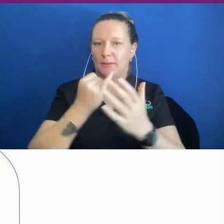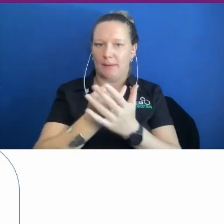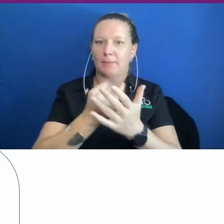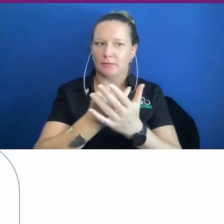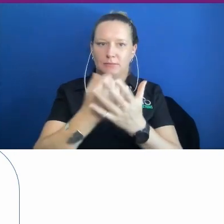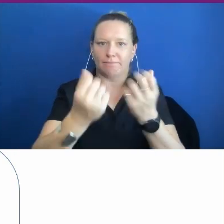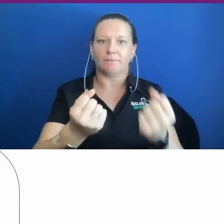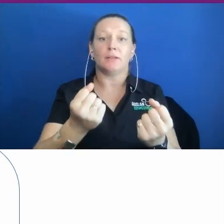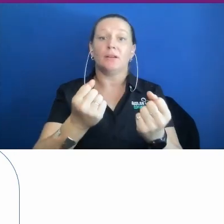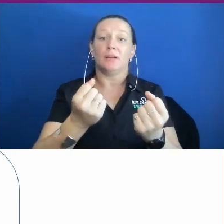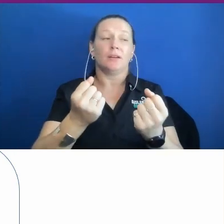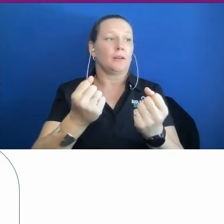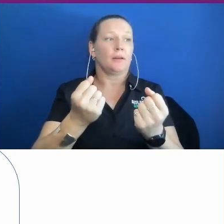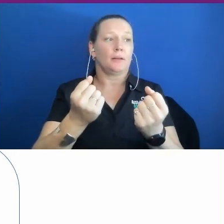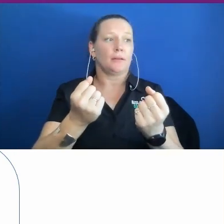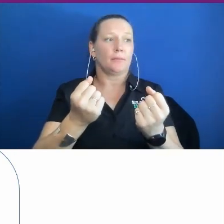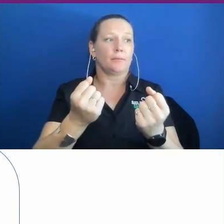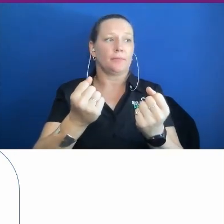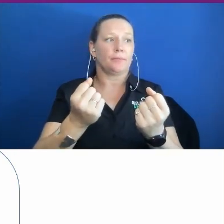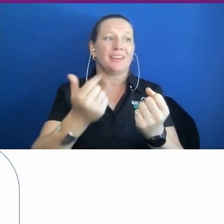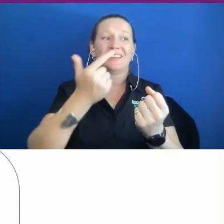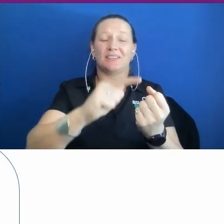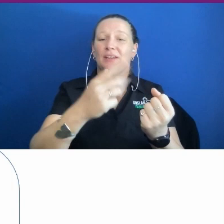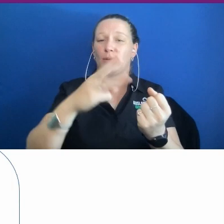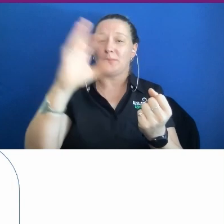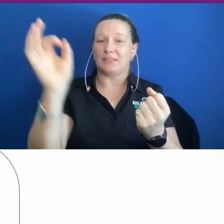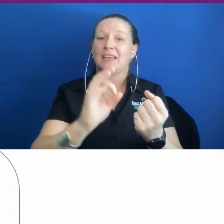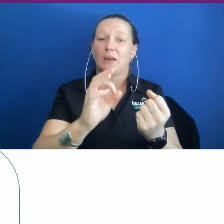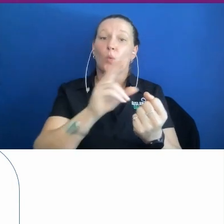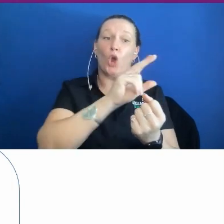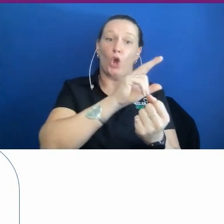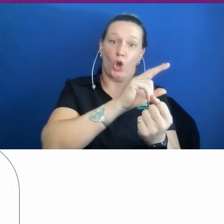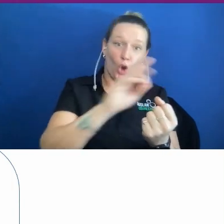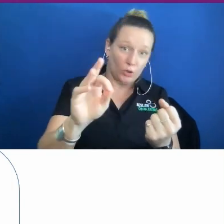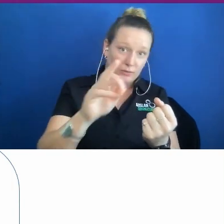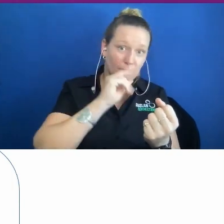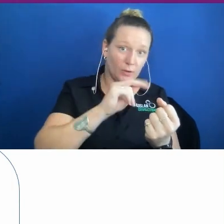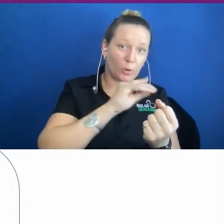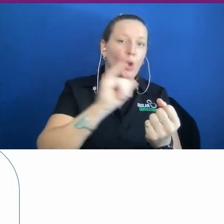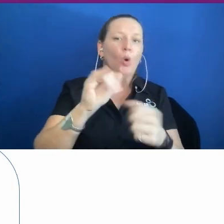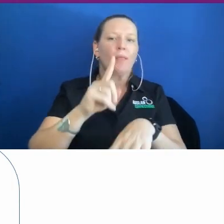or minimally verbal often into late childhood and beyond so into the adolescent and adulthood.